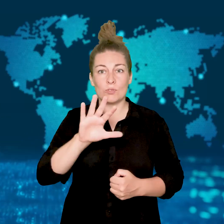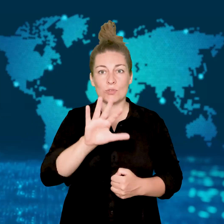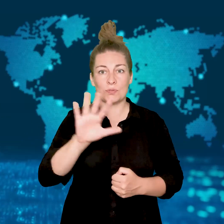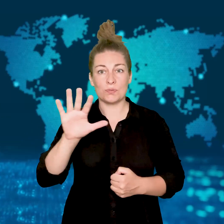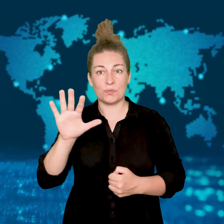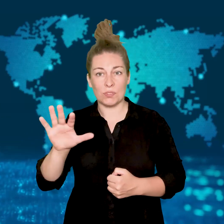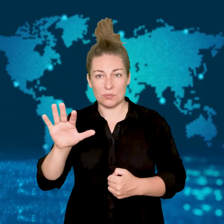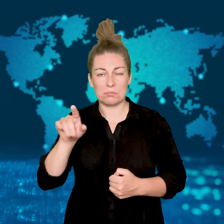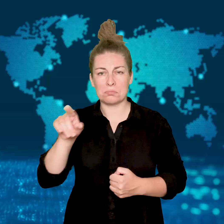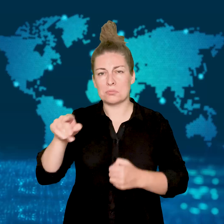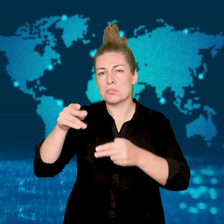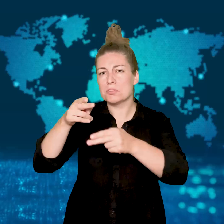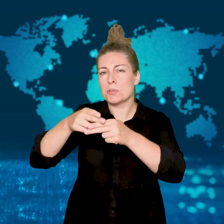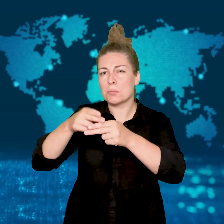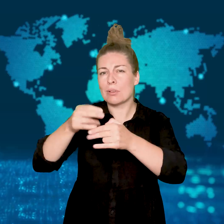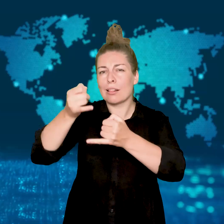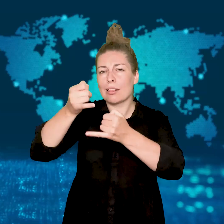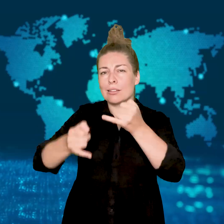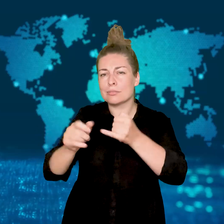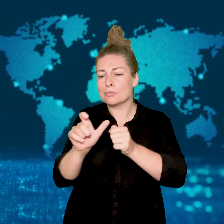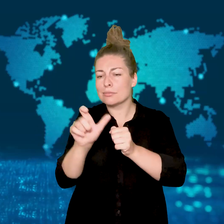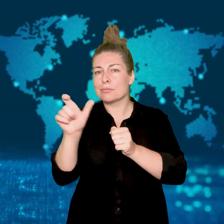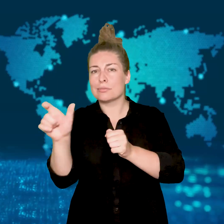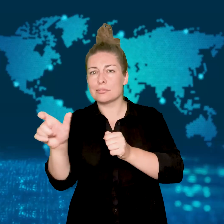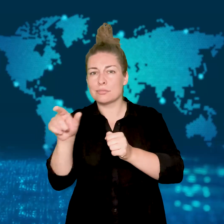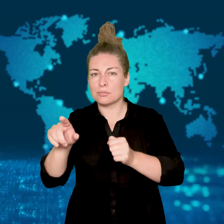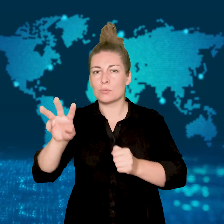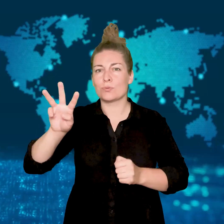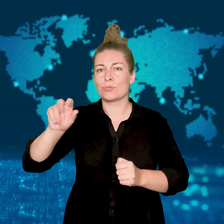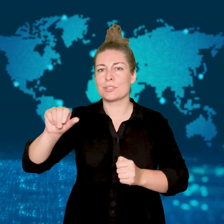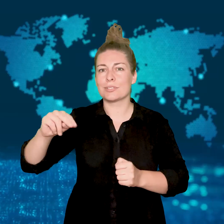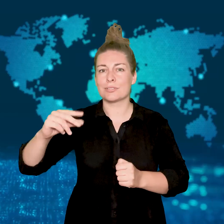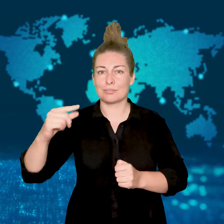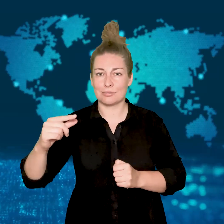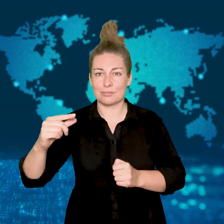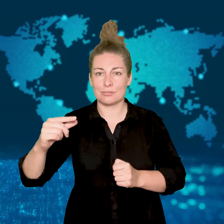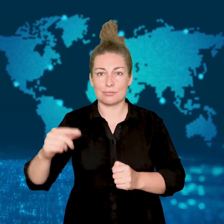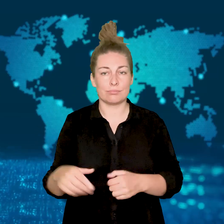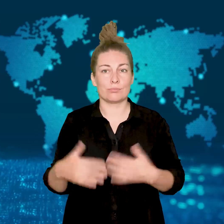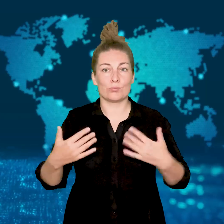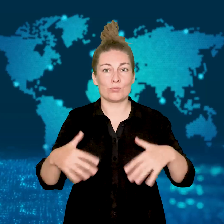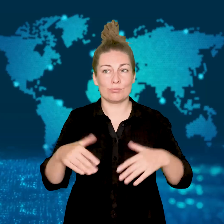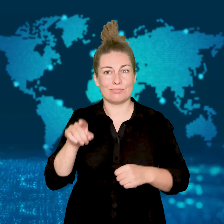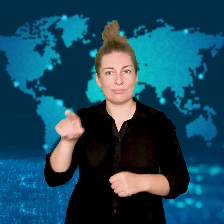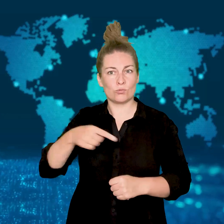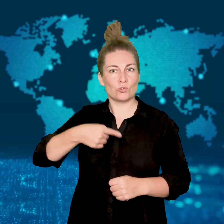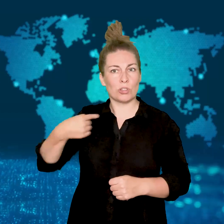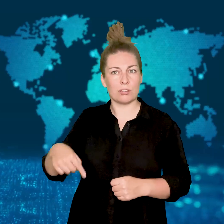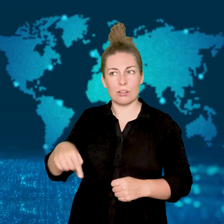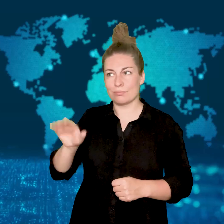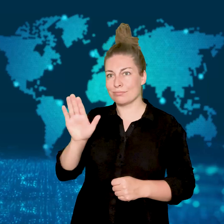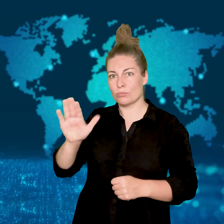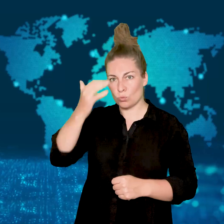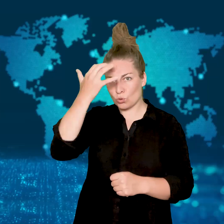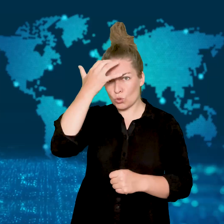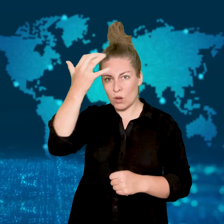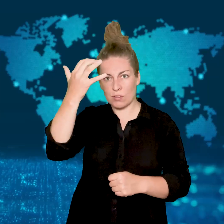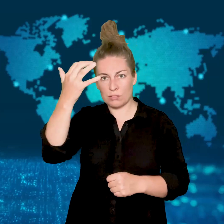the 55-year-old woman has the last name Wang.